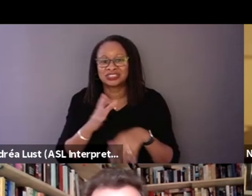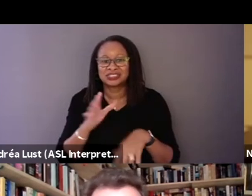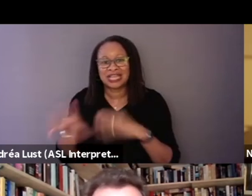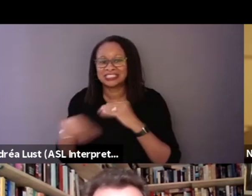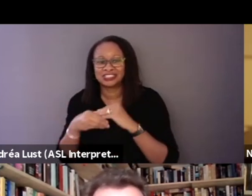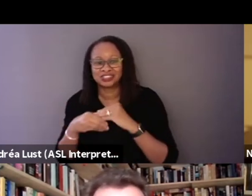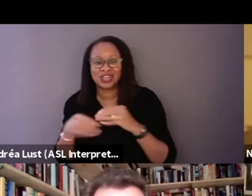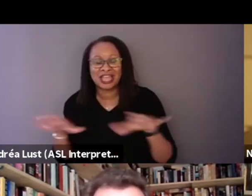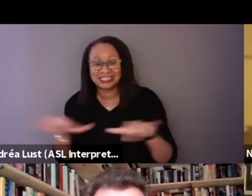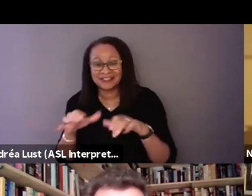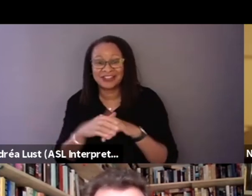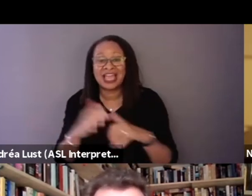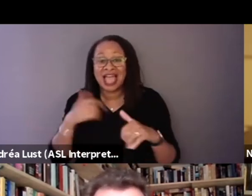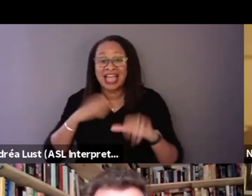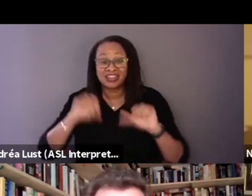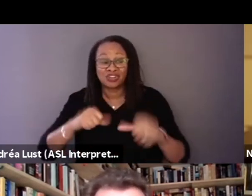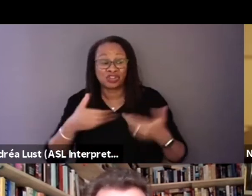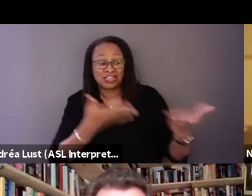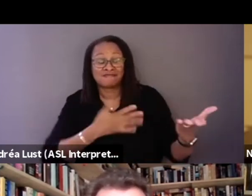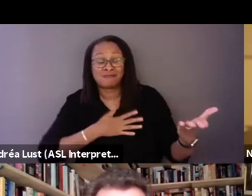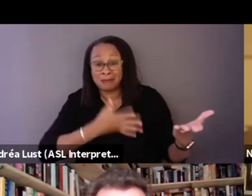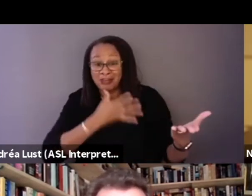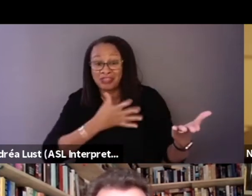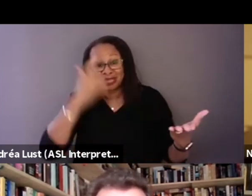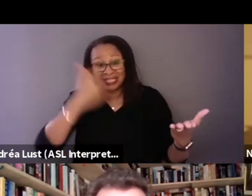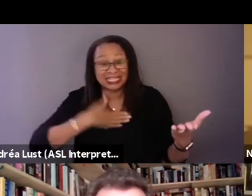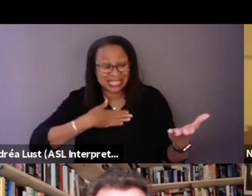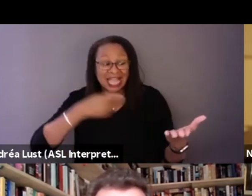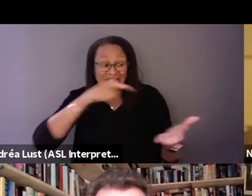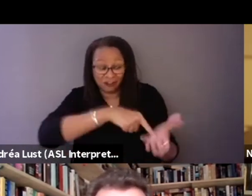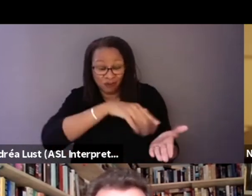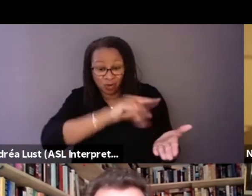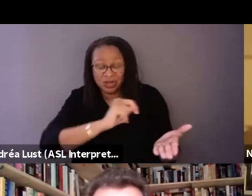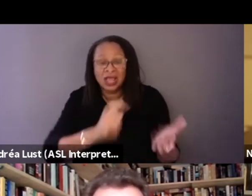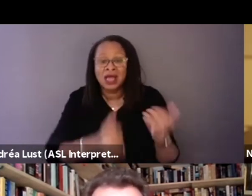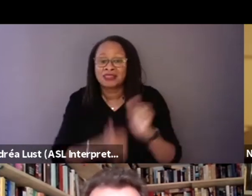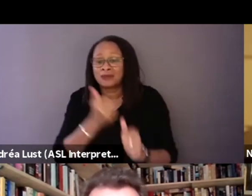I could give my mother the most wonderful end of her life,